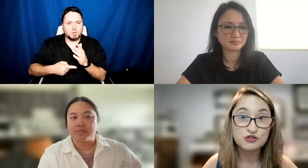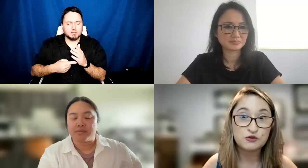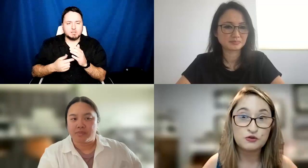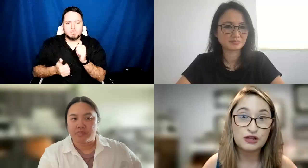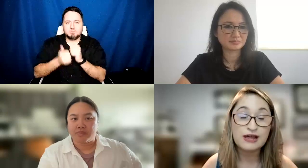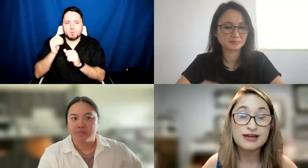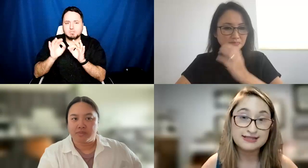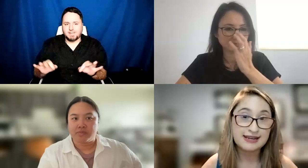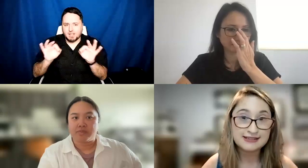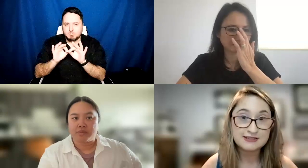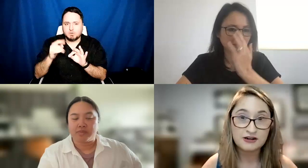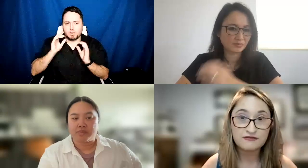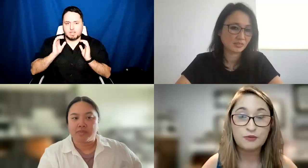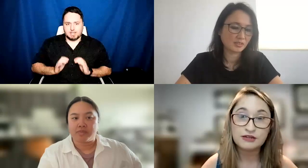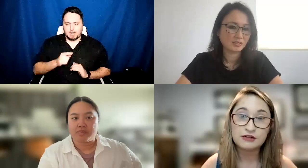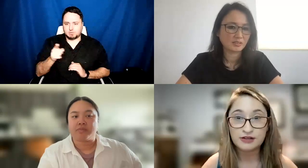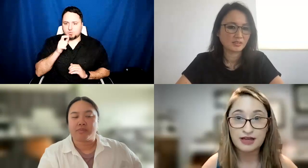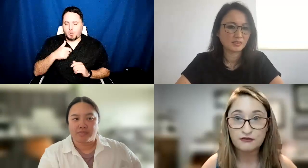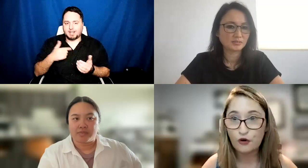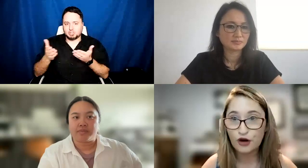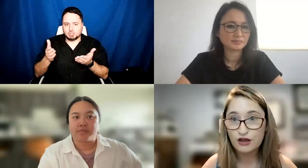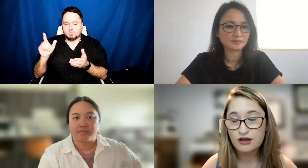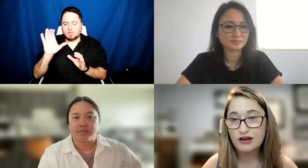to the clients that I serve and what they're looking for.